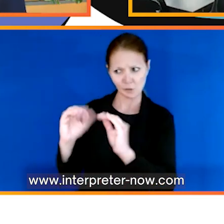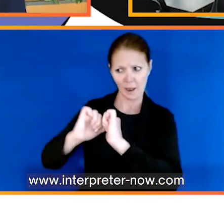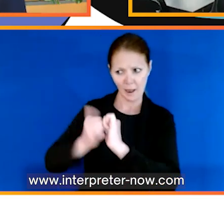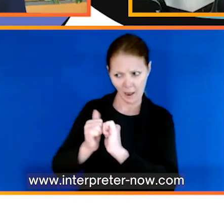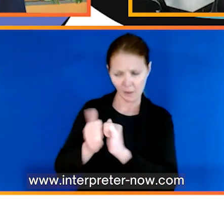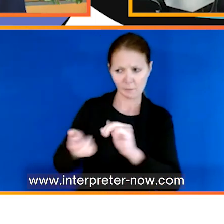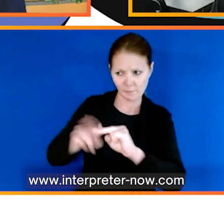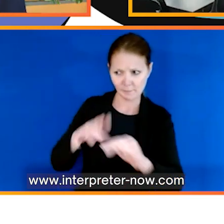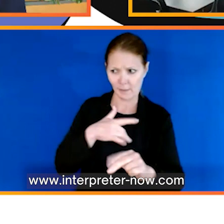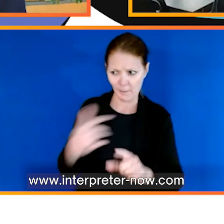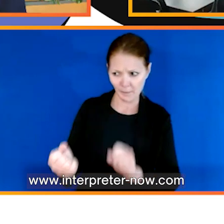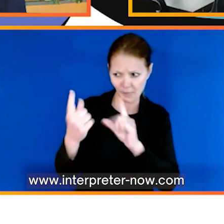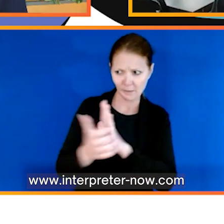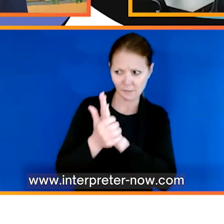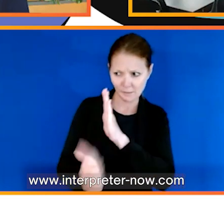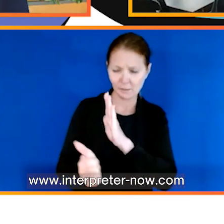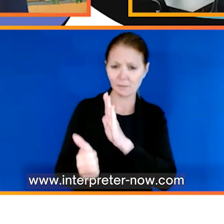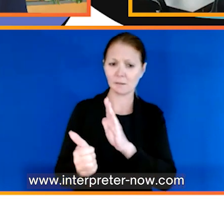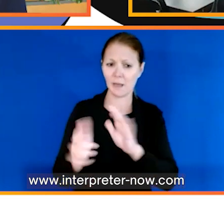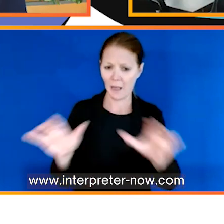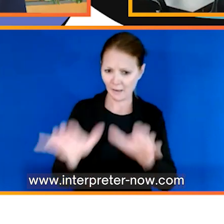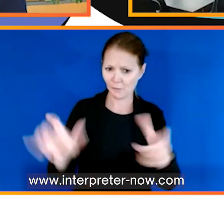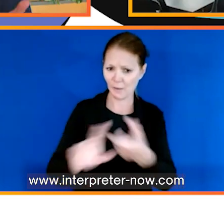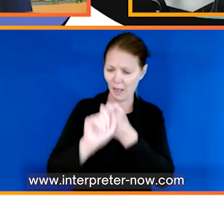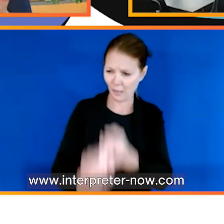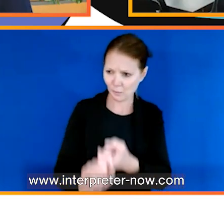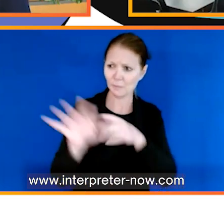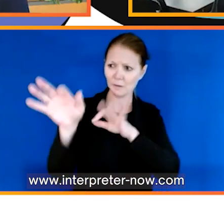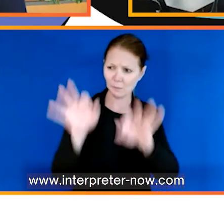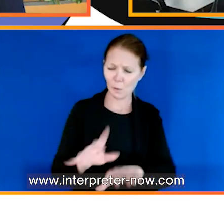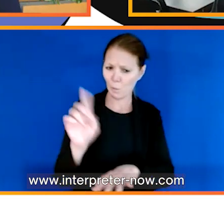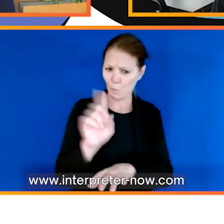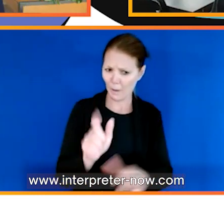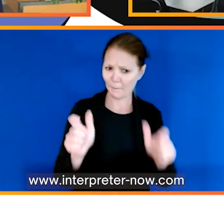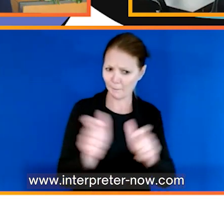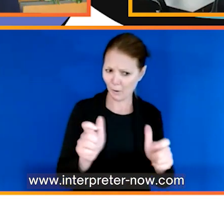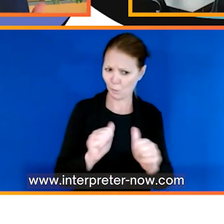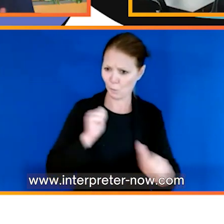where microaggressions are occurring and interrupt them, and then develop those companies that